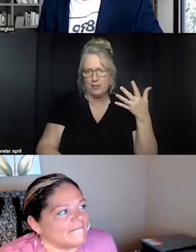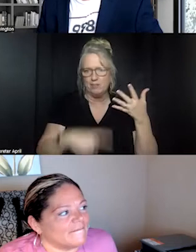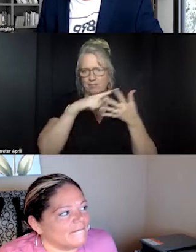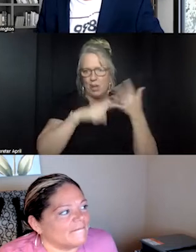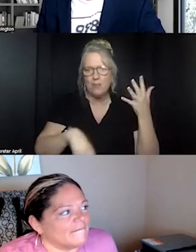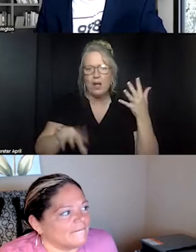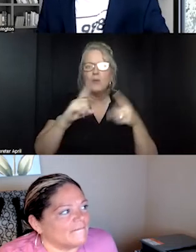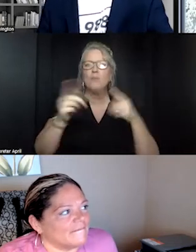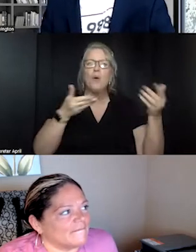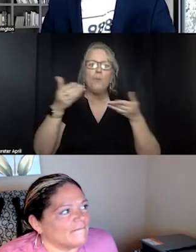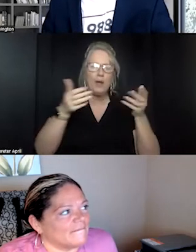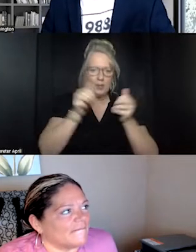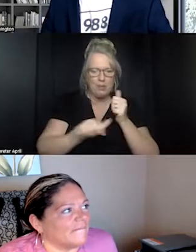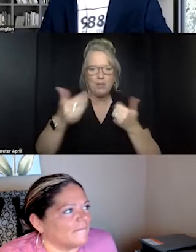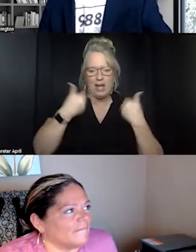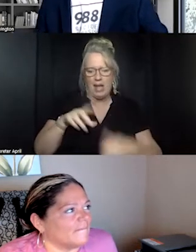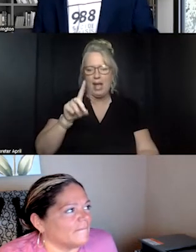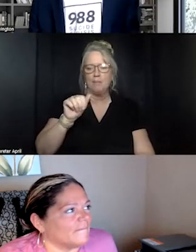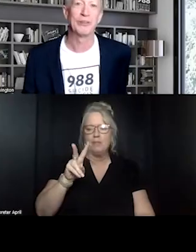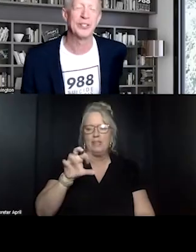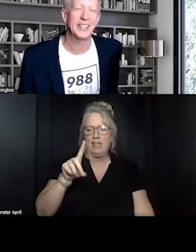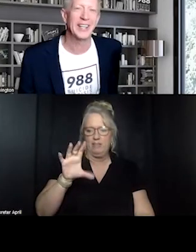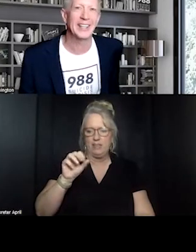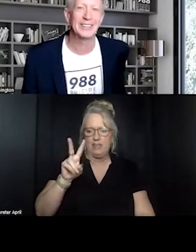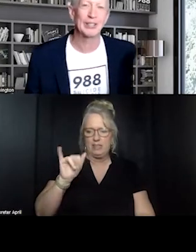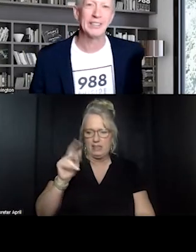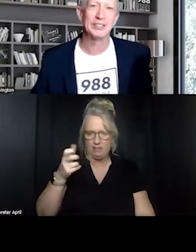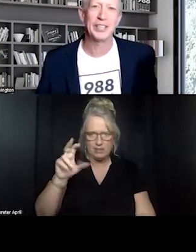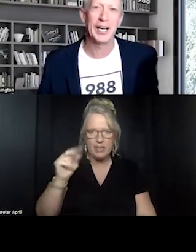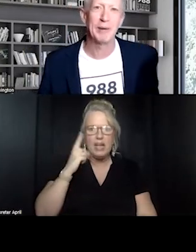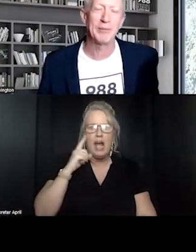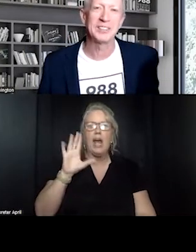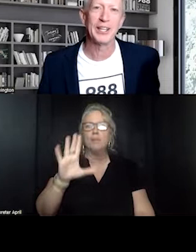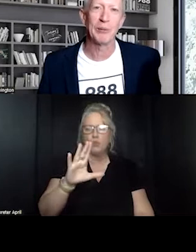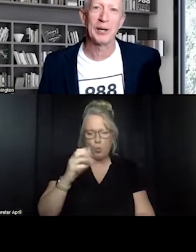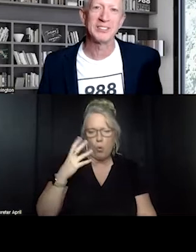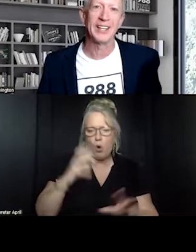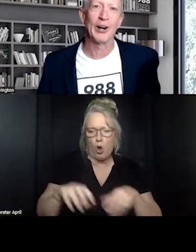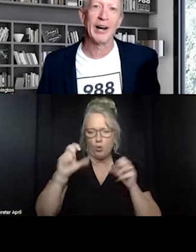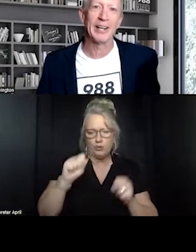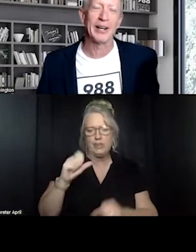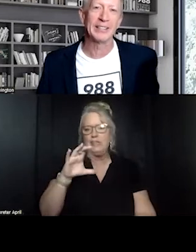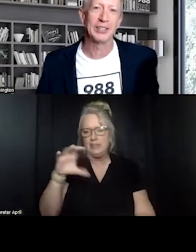WELCOME EVERYONE, I'M DAVID COVINGTON HOST FOR CRISIS JAM, CEO, PRESIDENT, RI INTERNATIONAL.